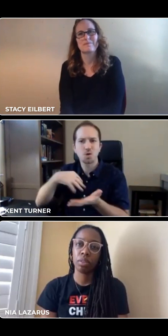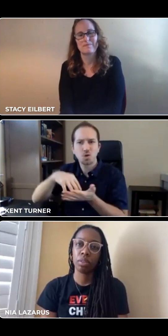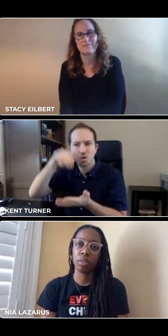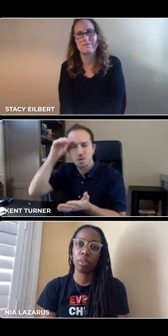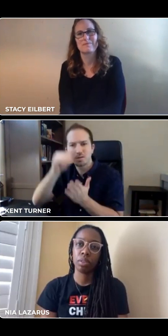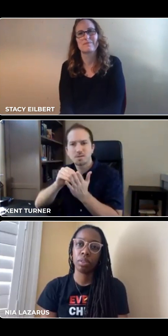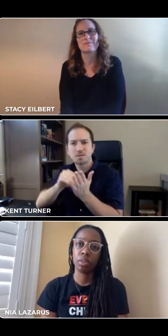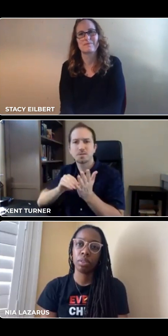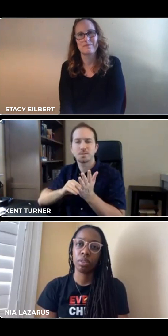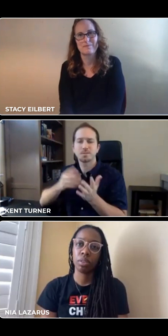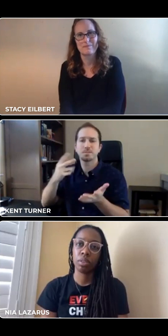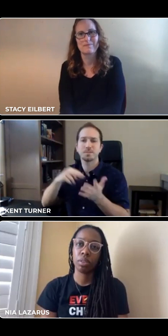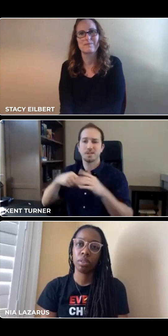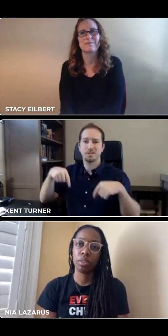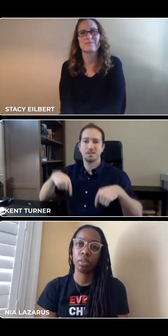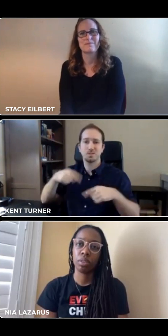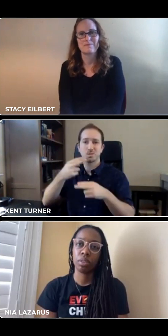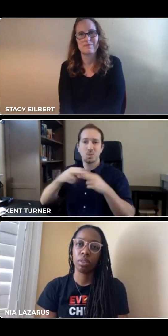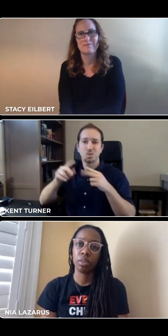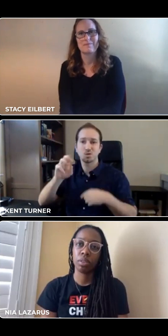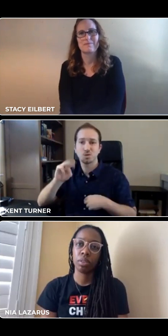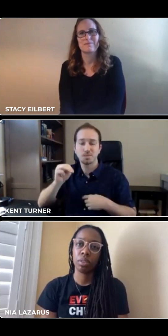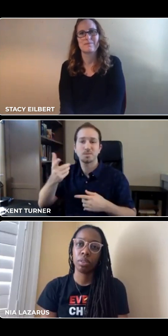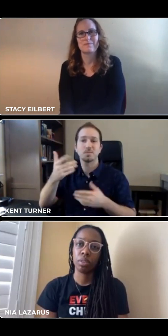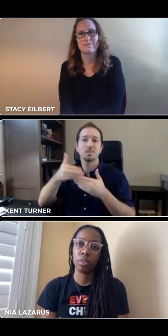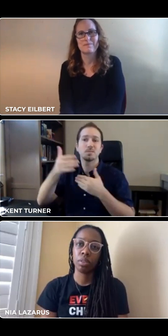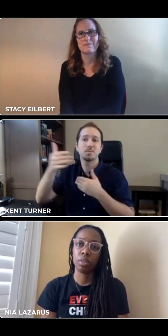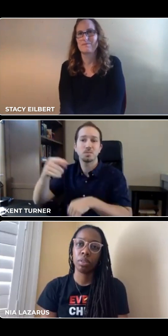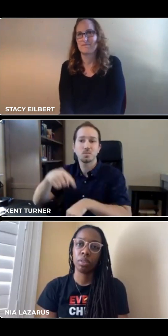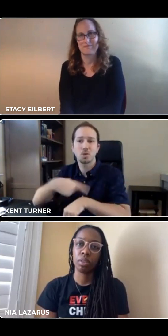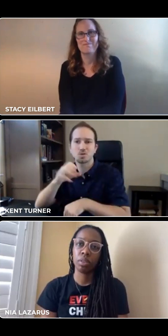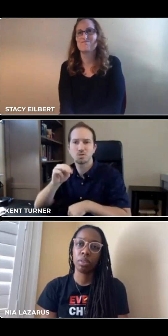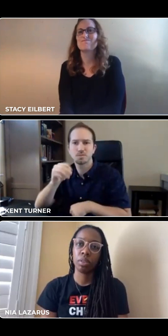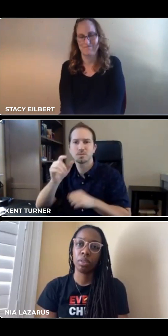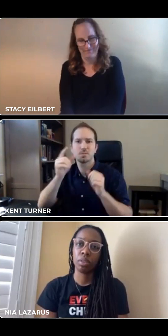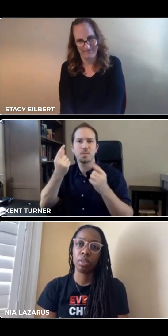is like -- where you feel your own gaps are, where you feel you can improve. This is a